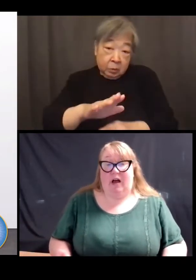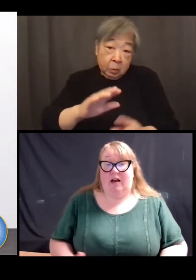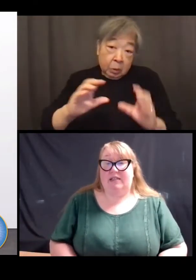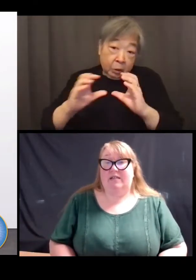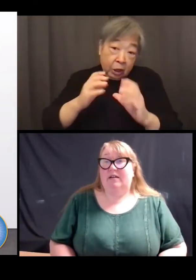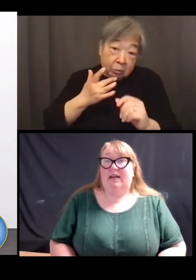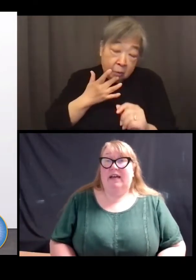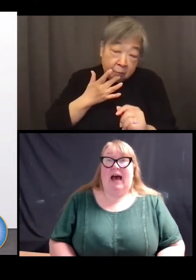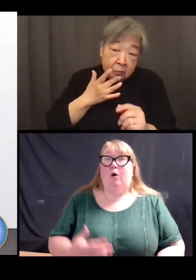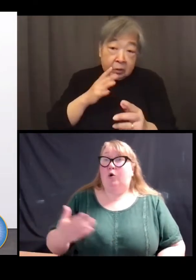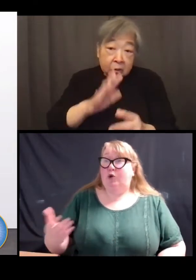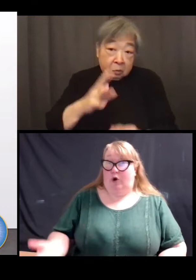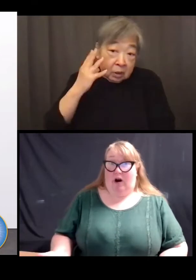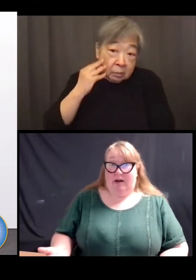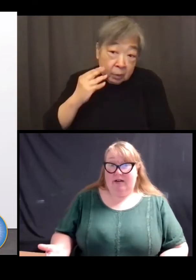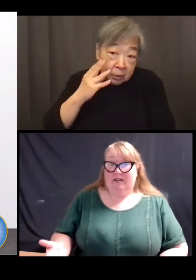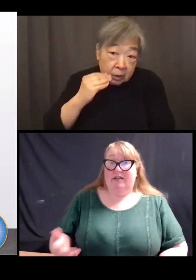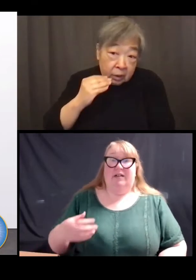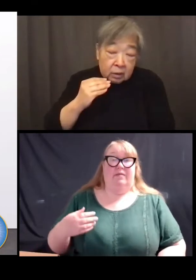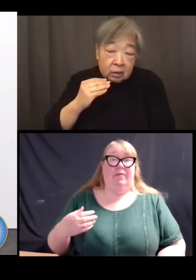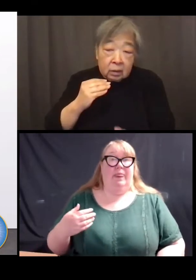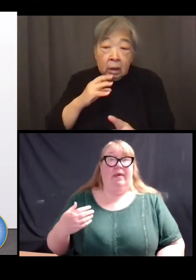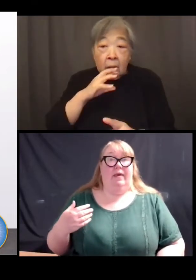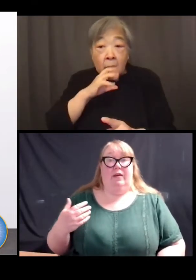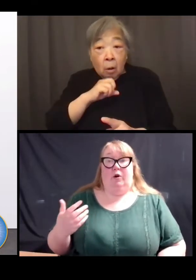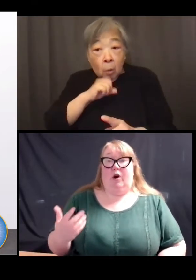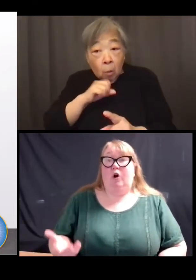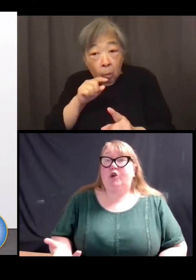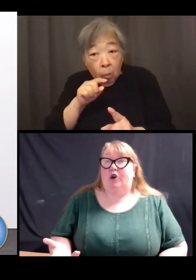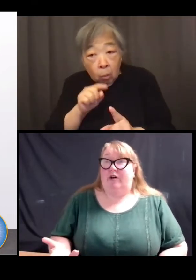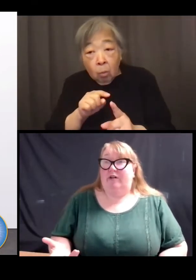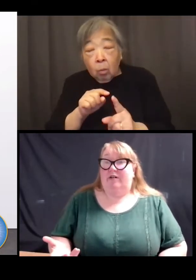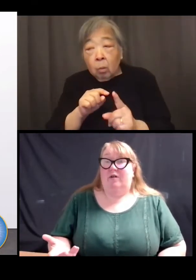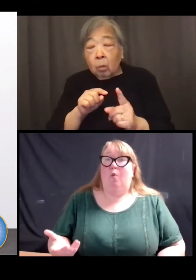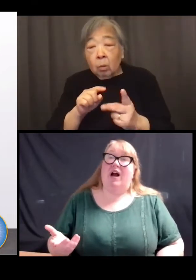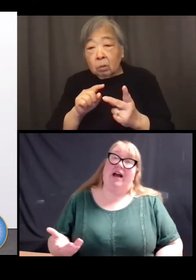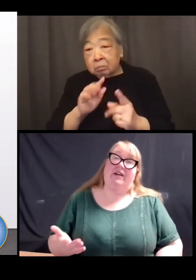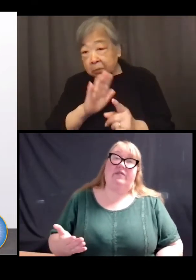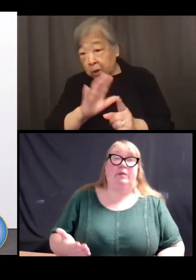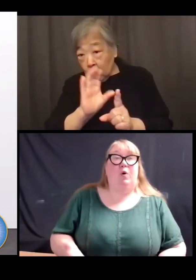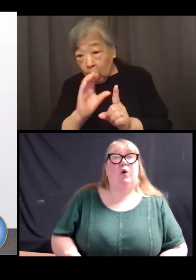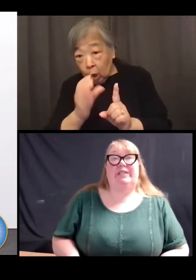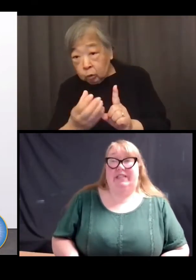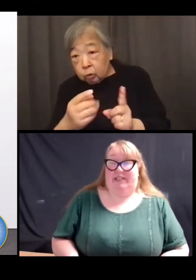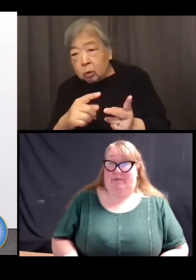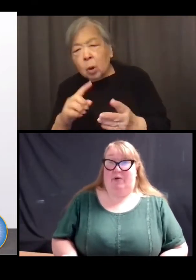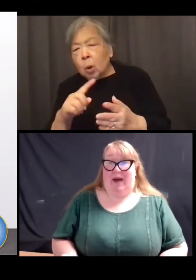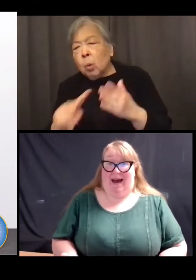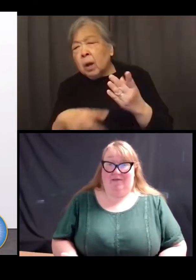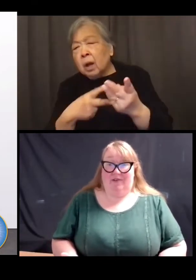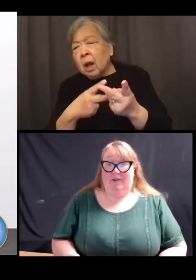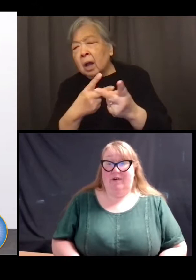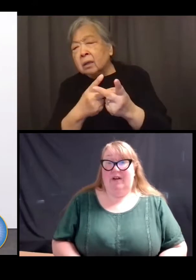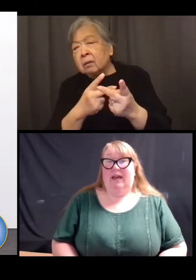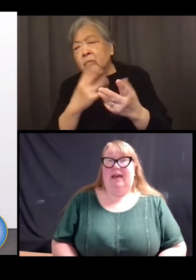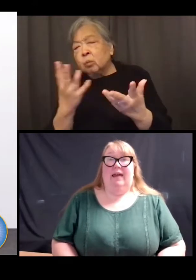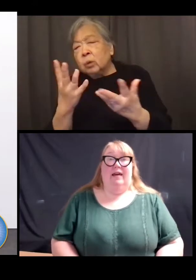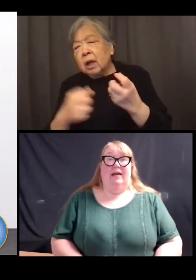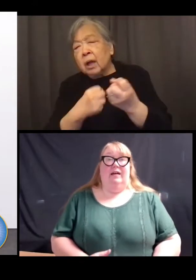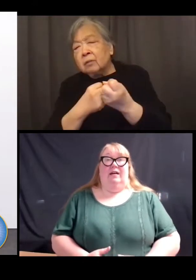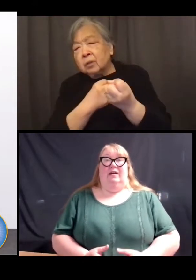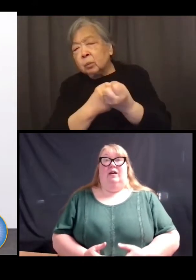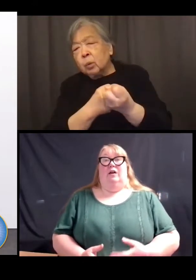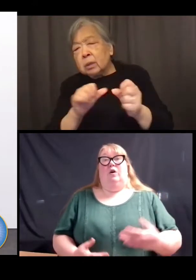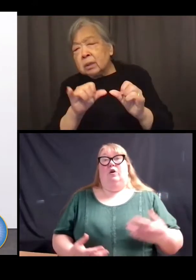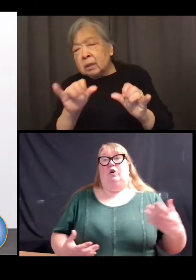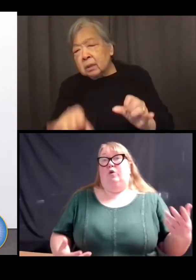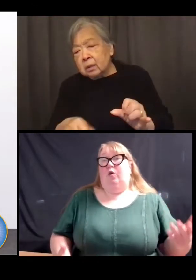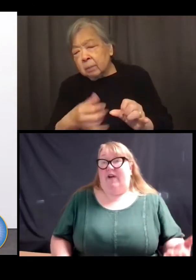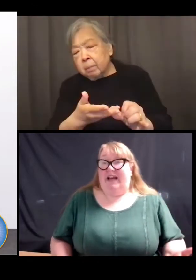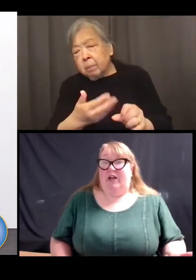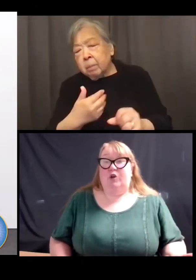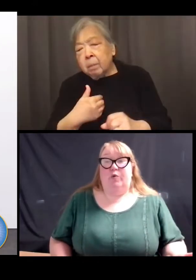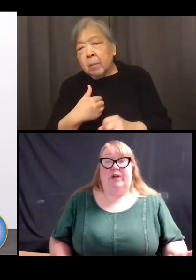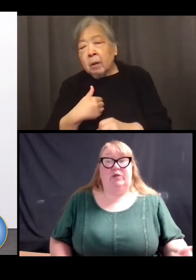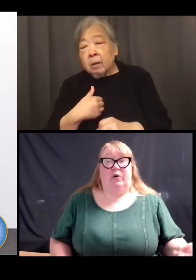loss. How old you are, your culture, what kind of support system you have, your financial